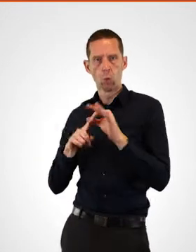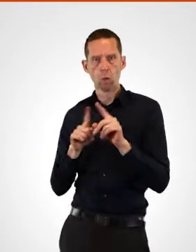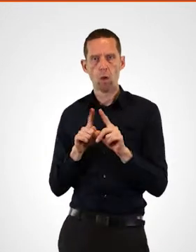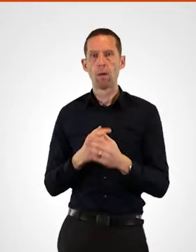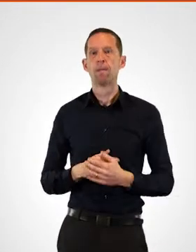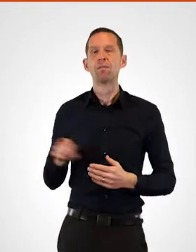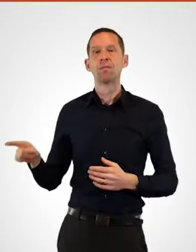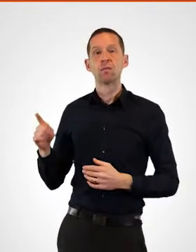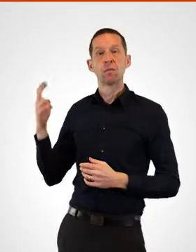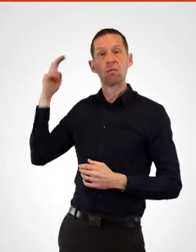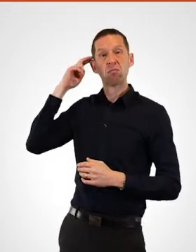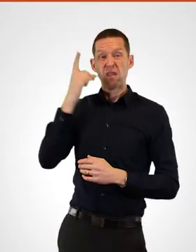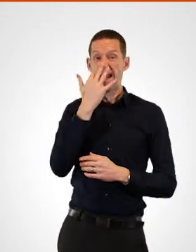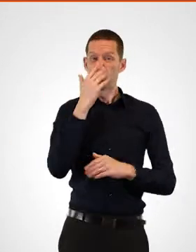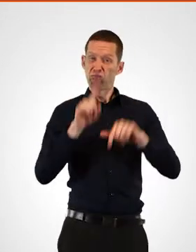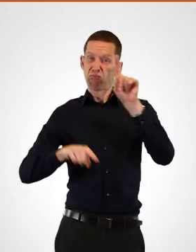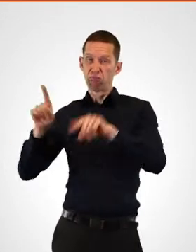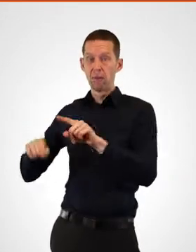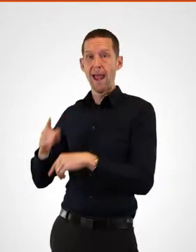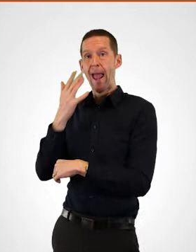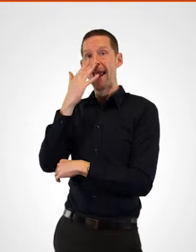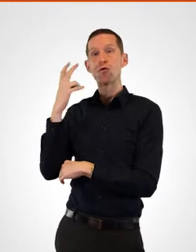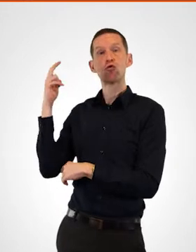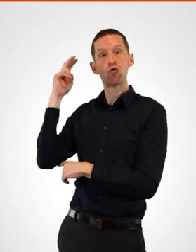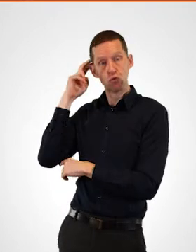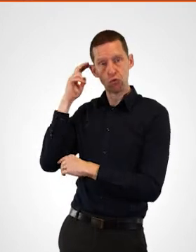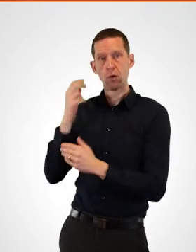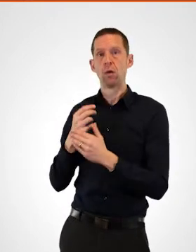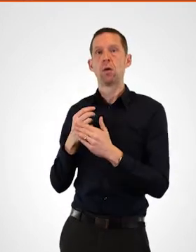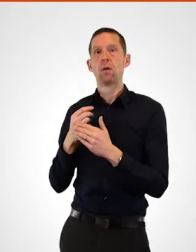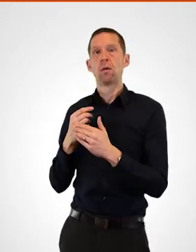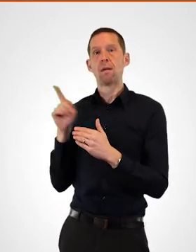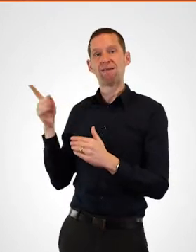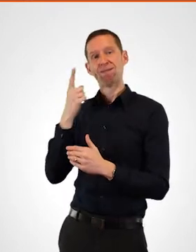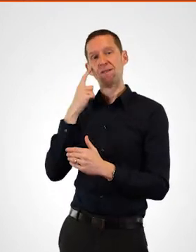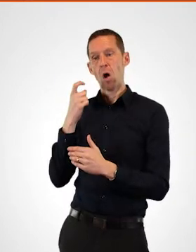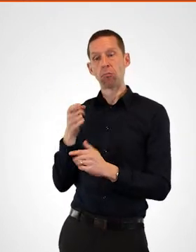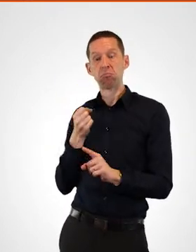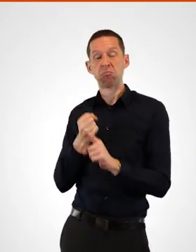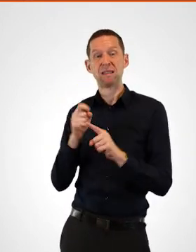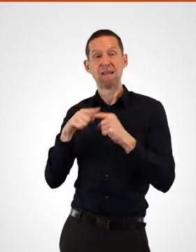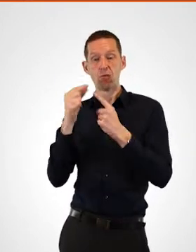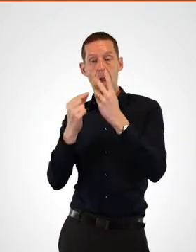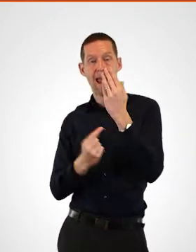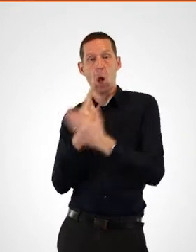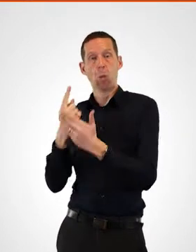and in fact age at implantation was, as many other studies have found, related to a number of outcomes.